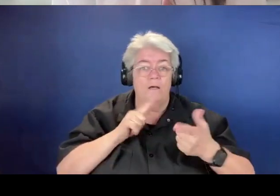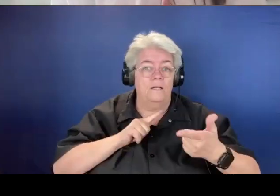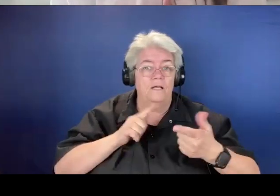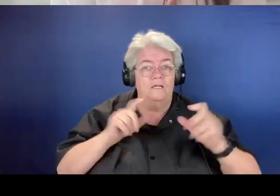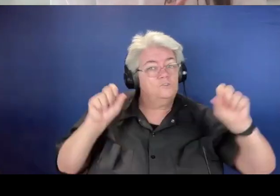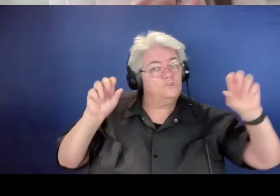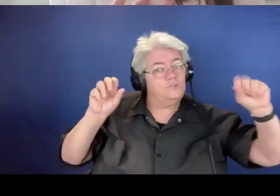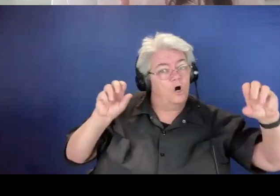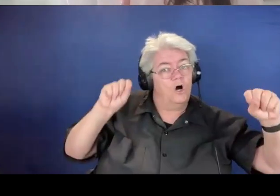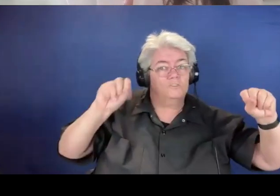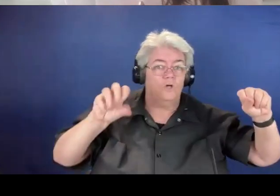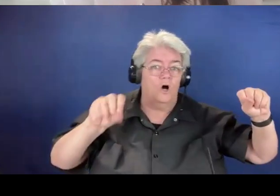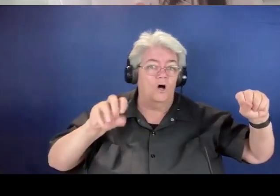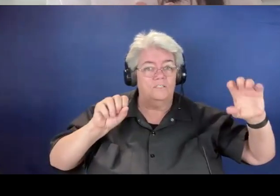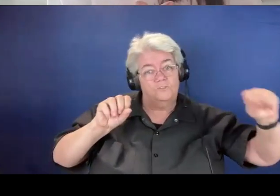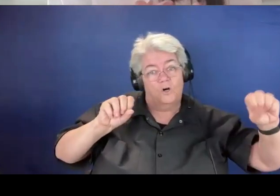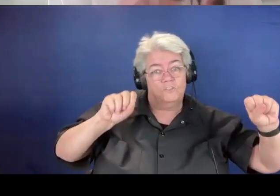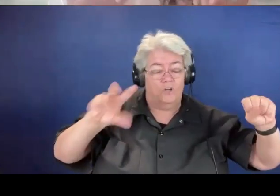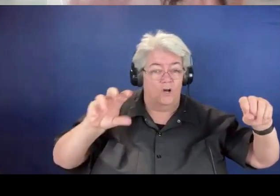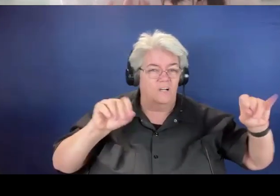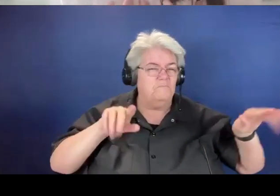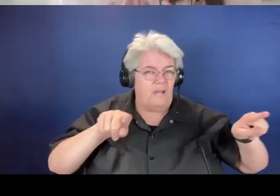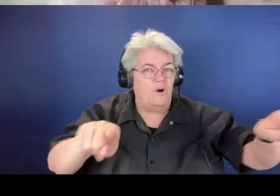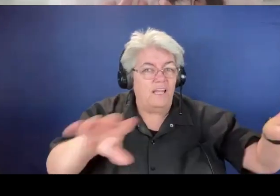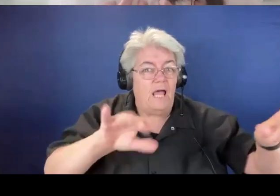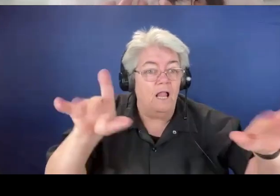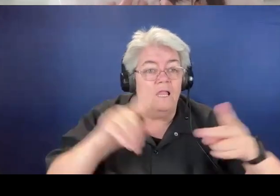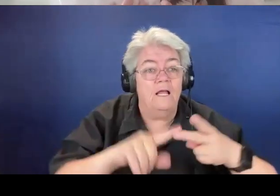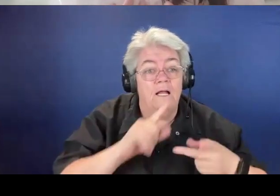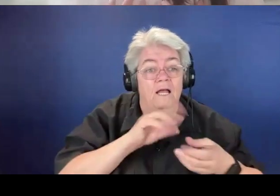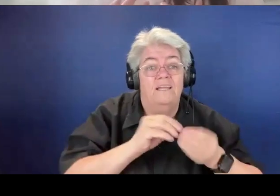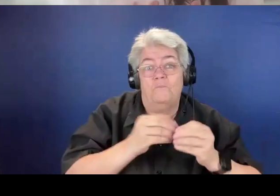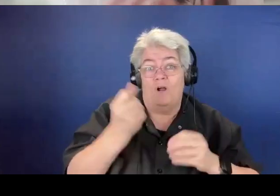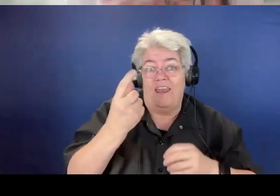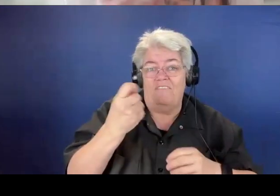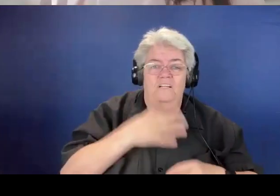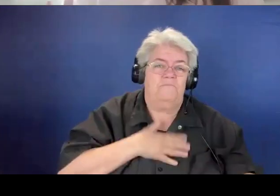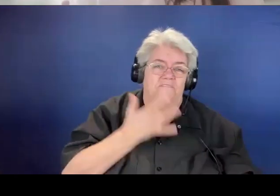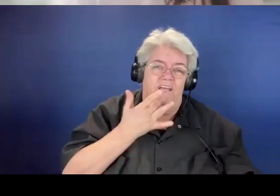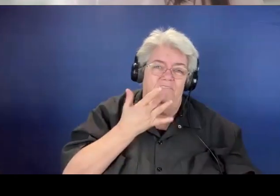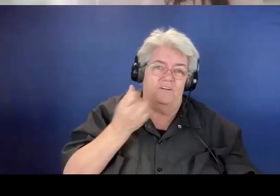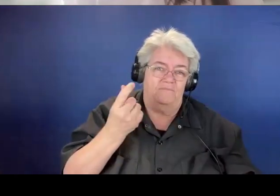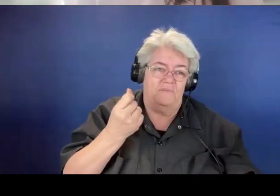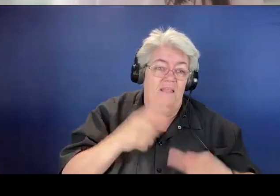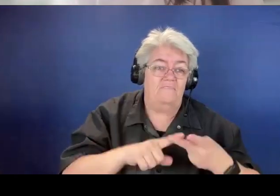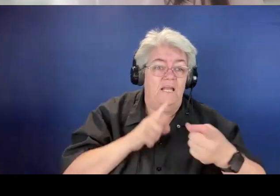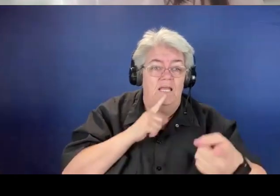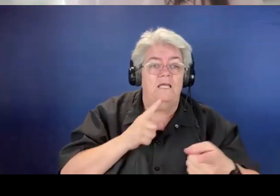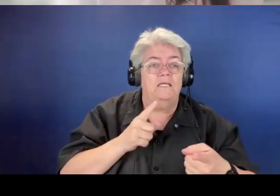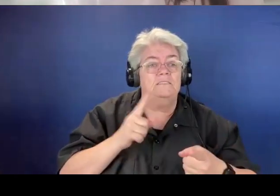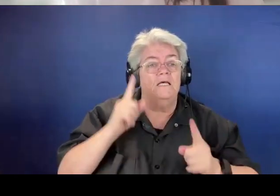Technique 11 is probably my favorite which is creating an expectation to use